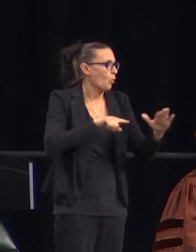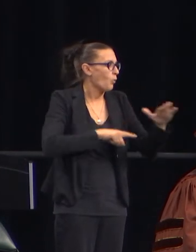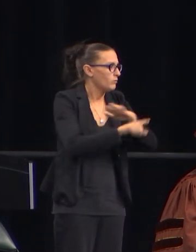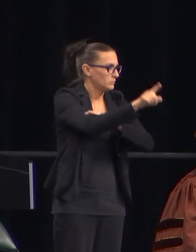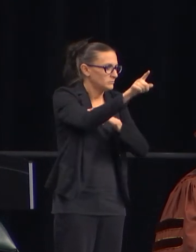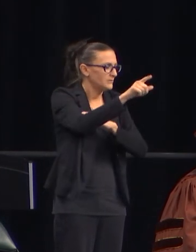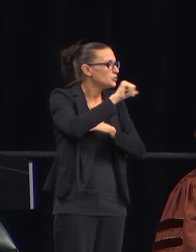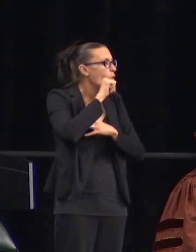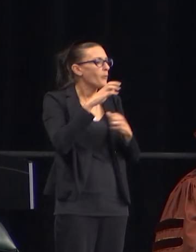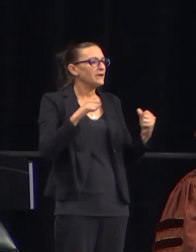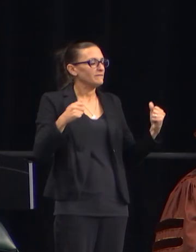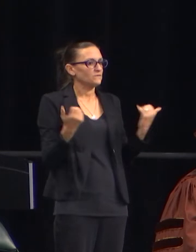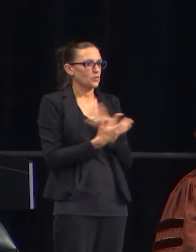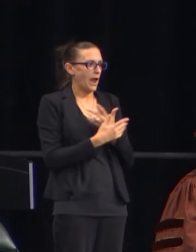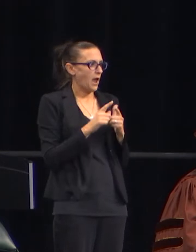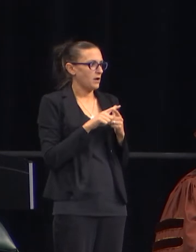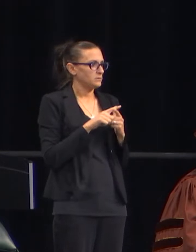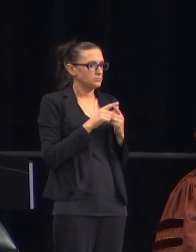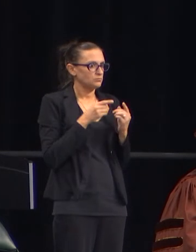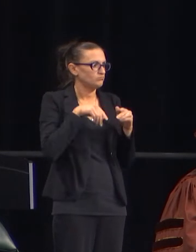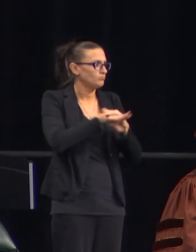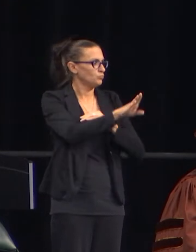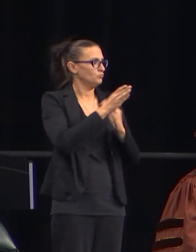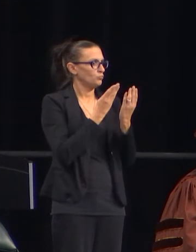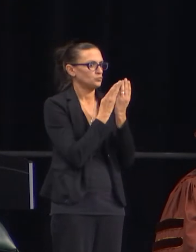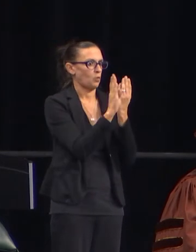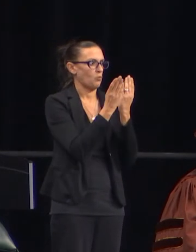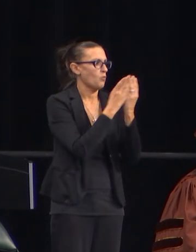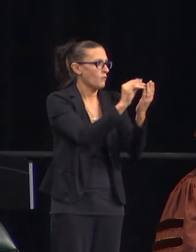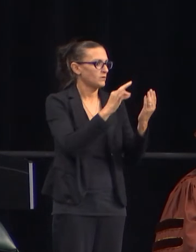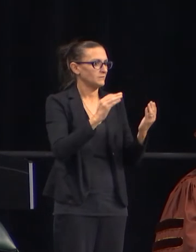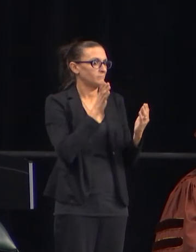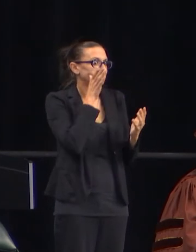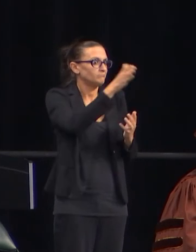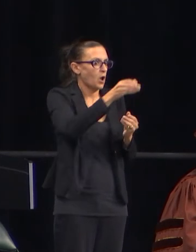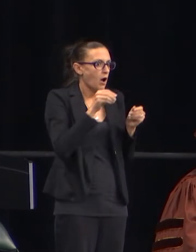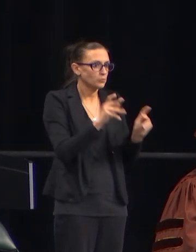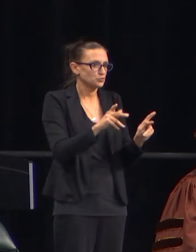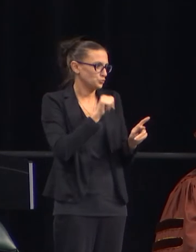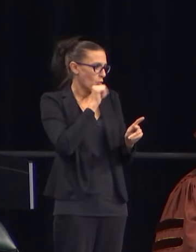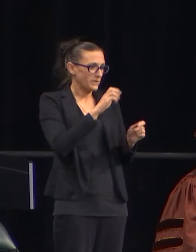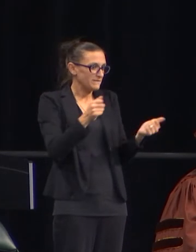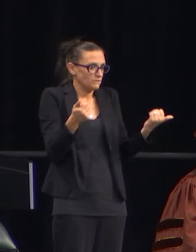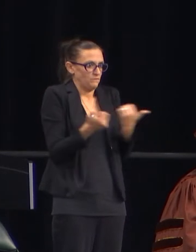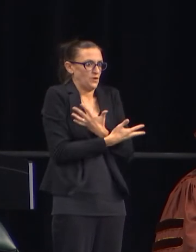Don't be afraid to step through the doors of future opportunities. Don't be afraid to innovate.